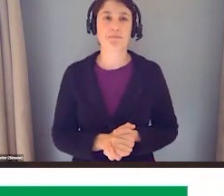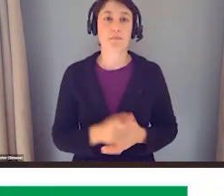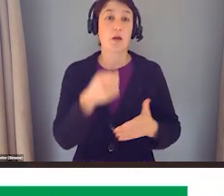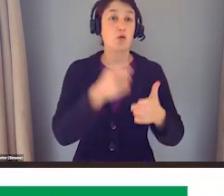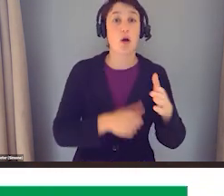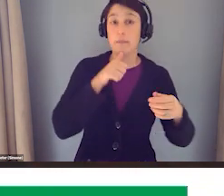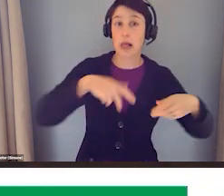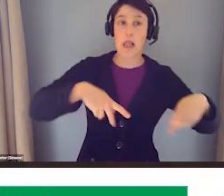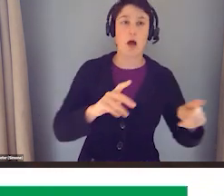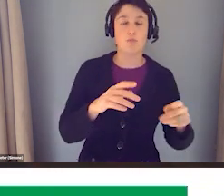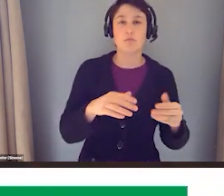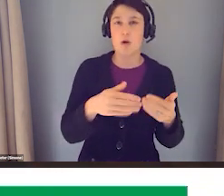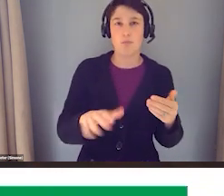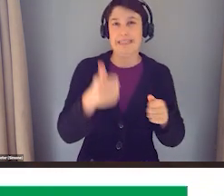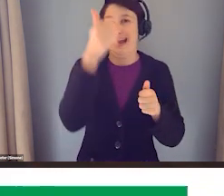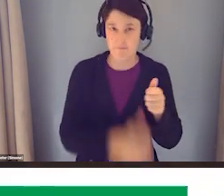Alcohol; we see this one more than I wish we did.